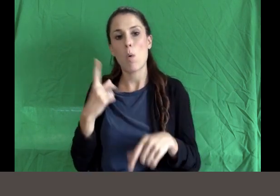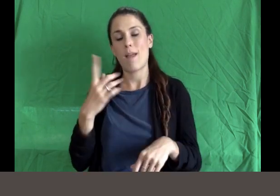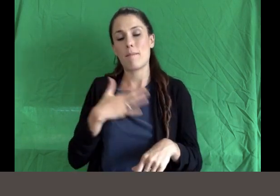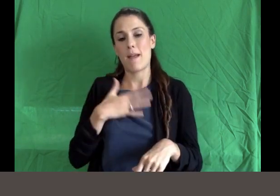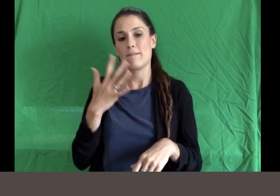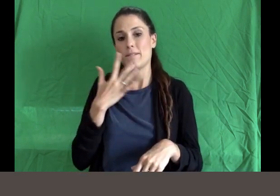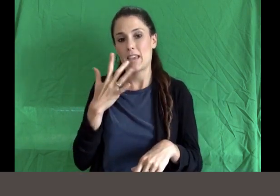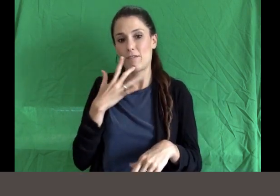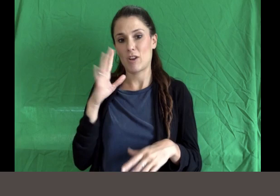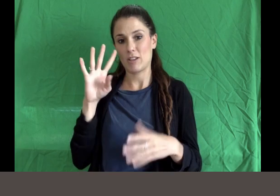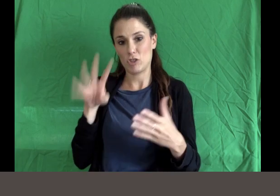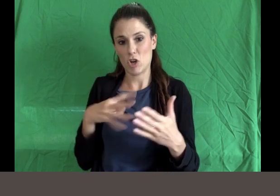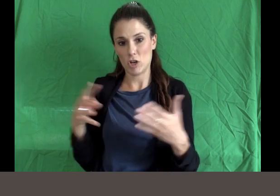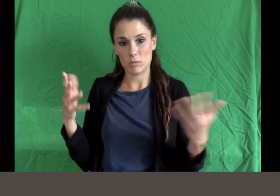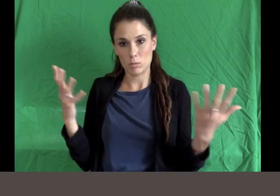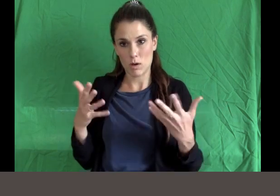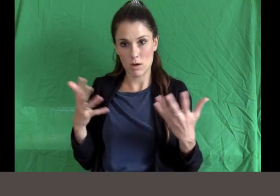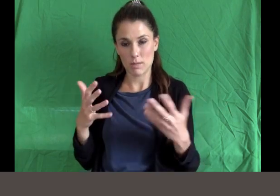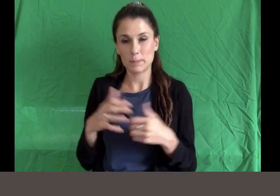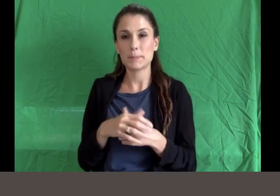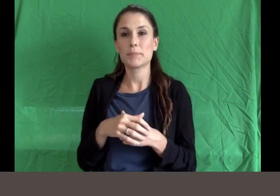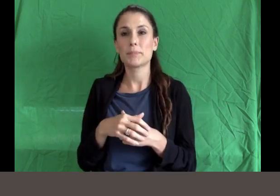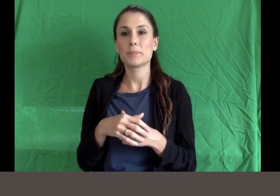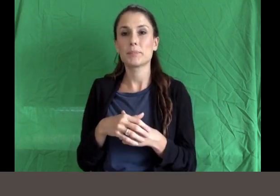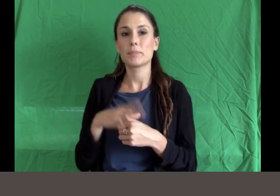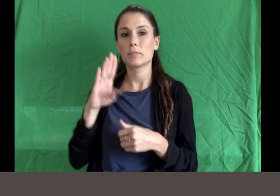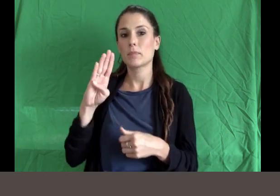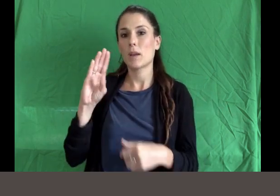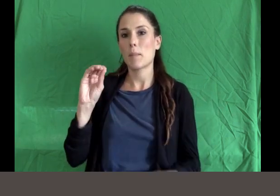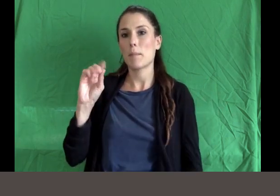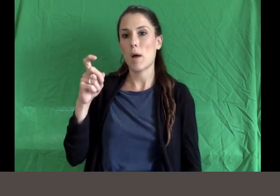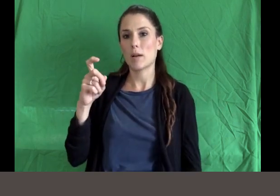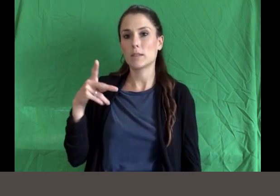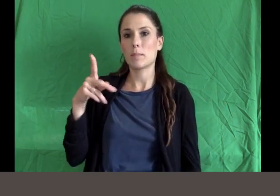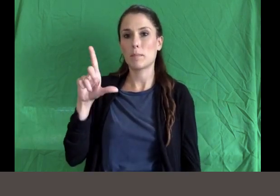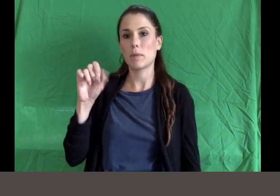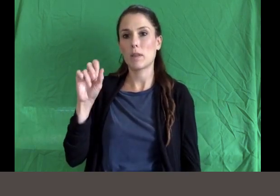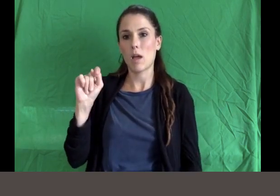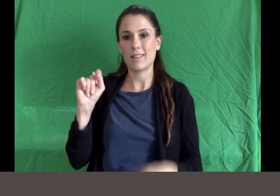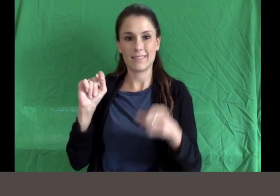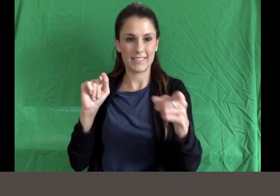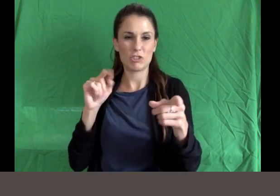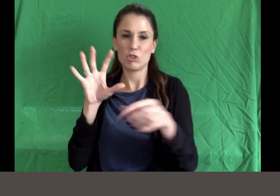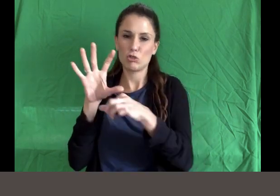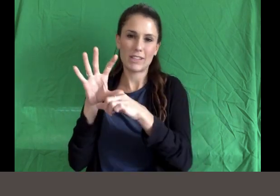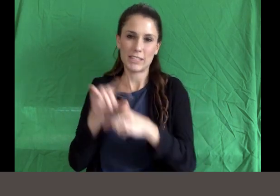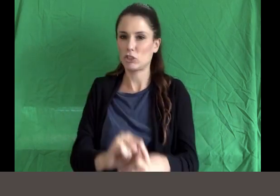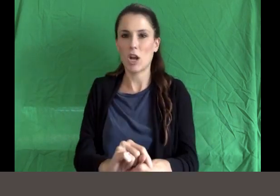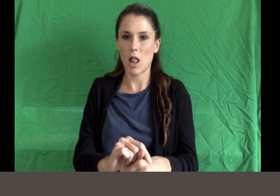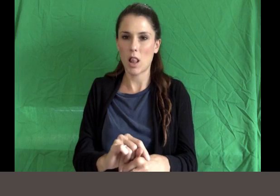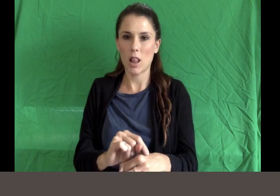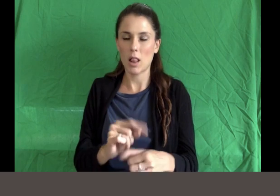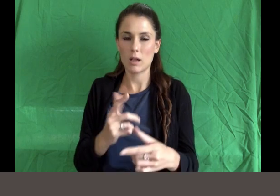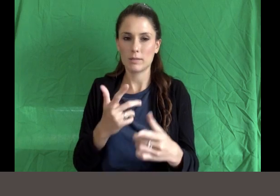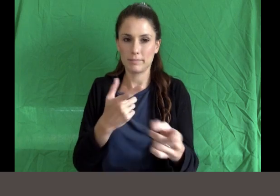here on the left hand side we use the range here and so for those of you who need a quick crash